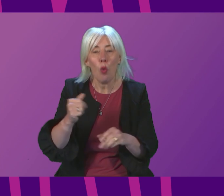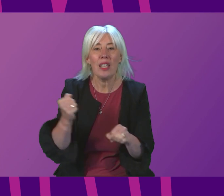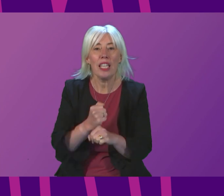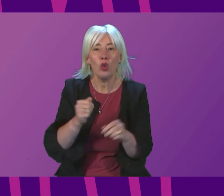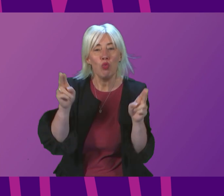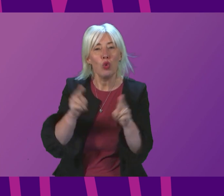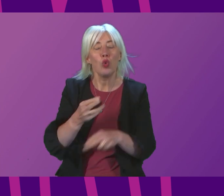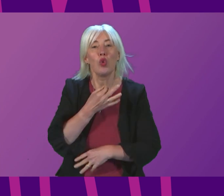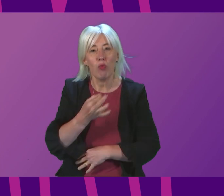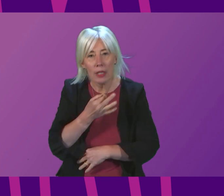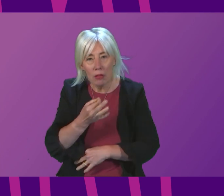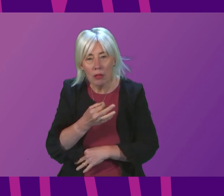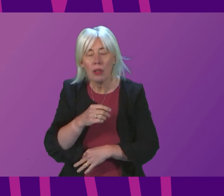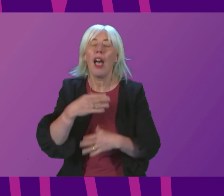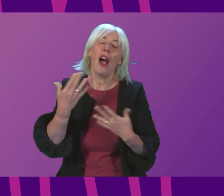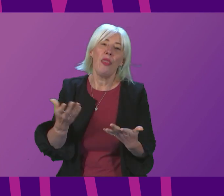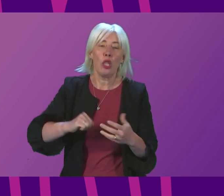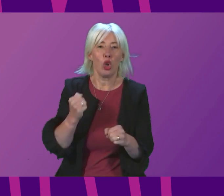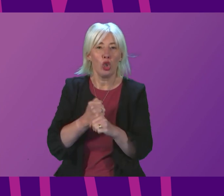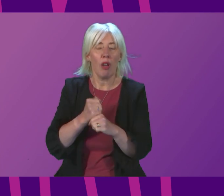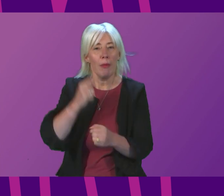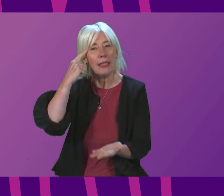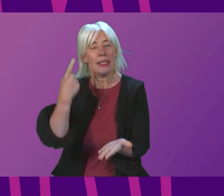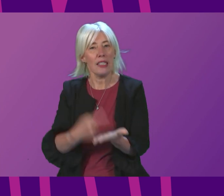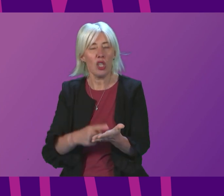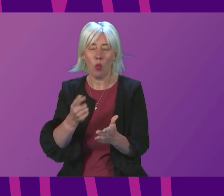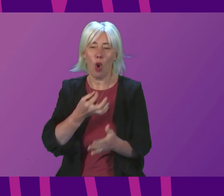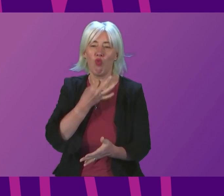The Government then came to a decision based on the balance of risk.